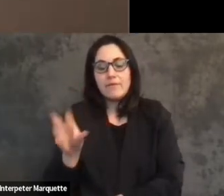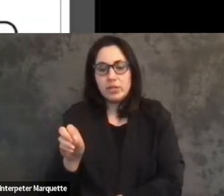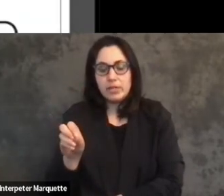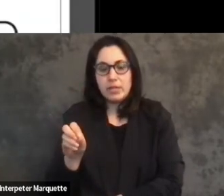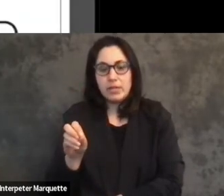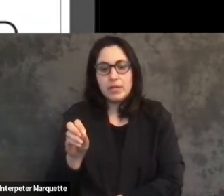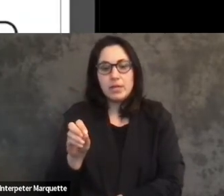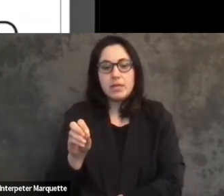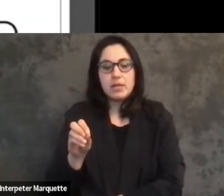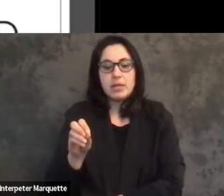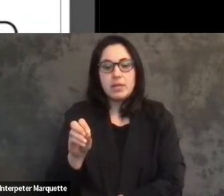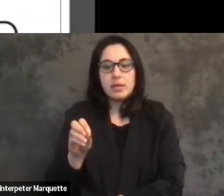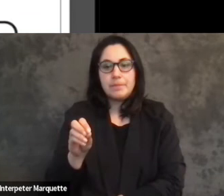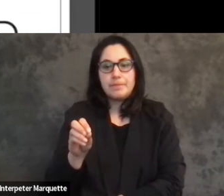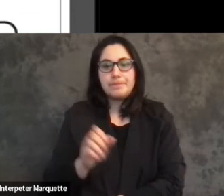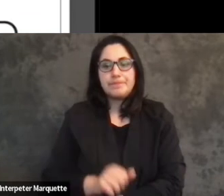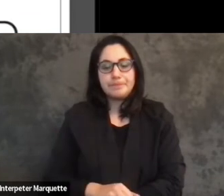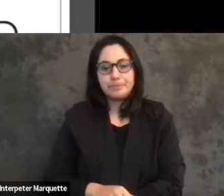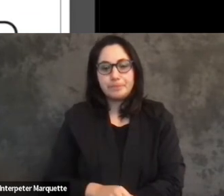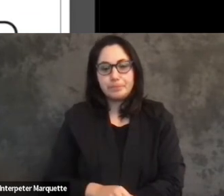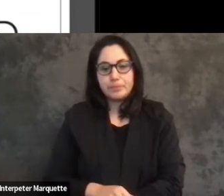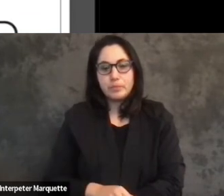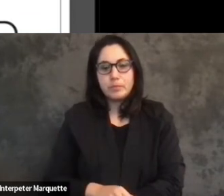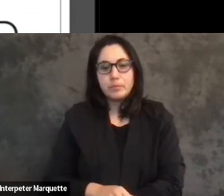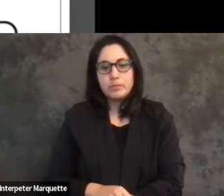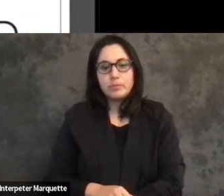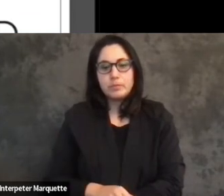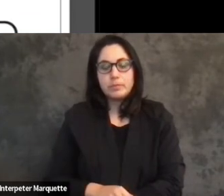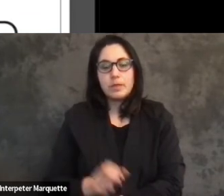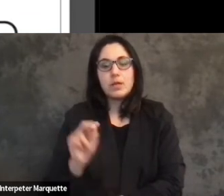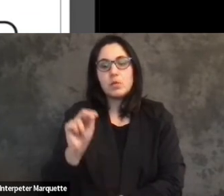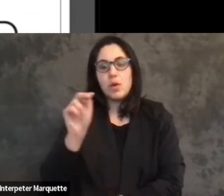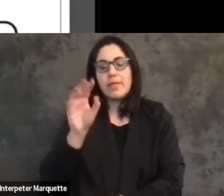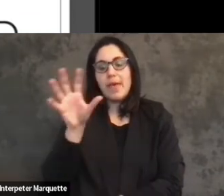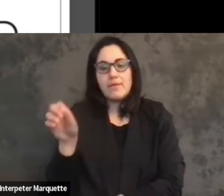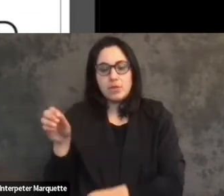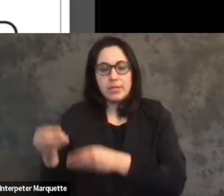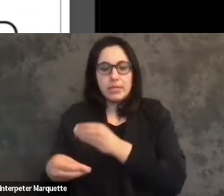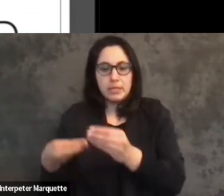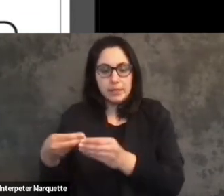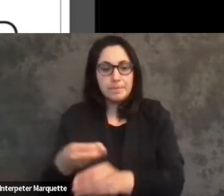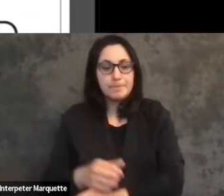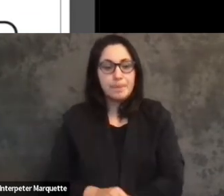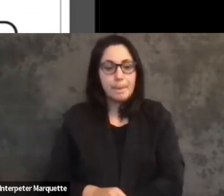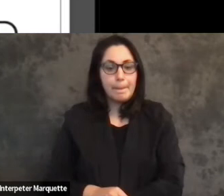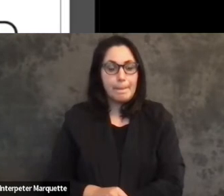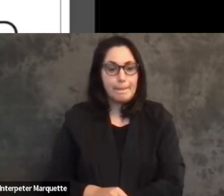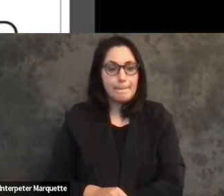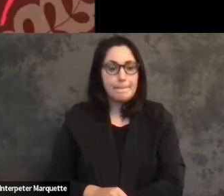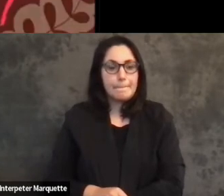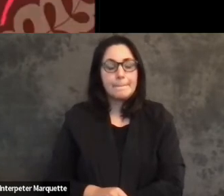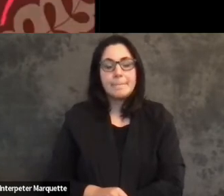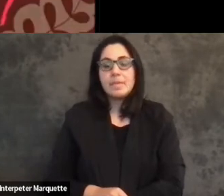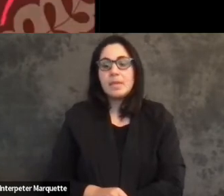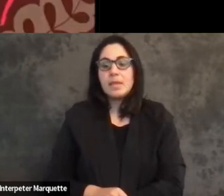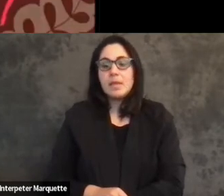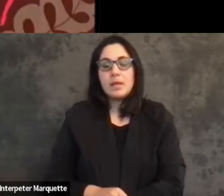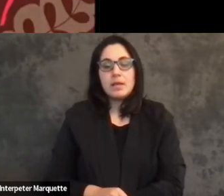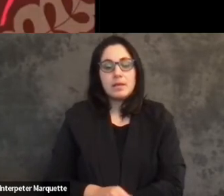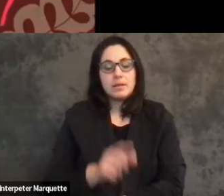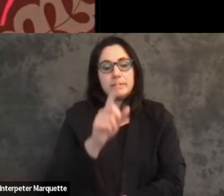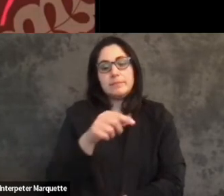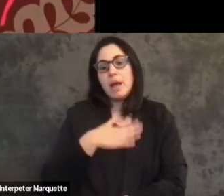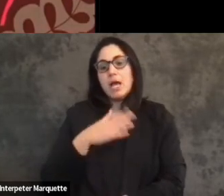brown hair and I am of North African Arabic descent. My adventures with Long COVID, And